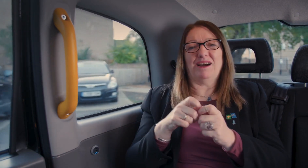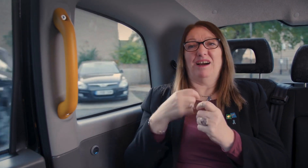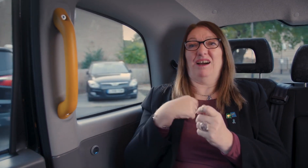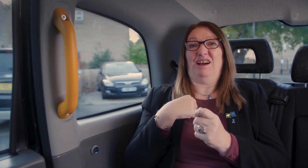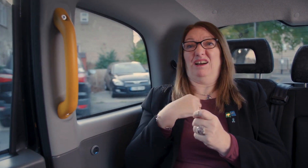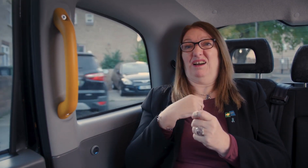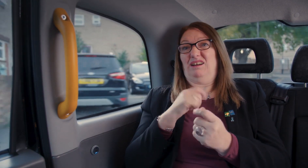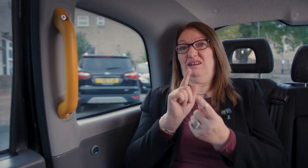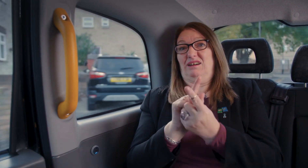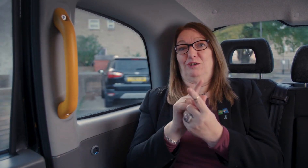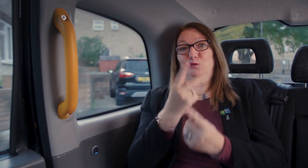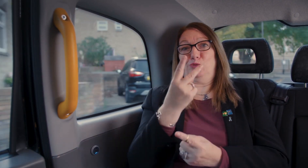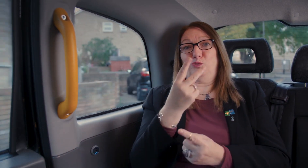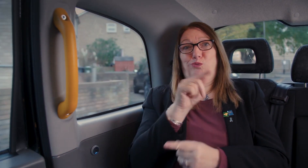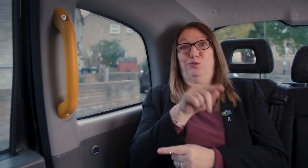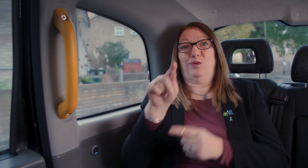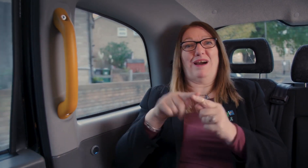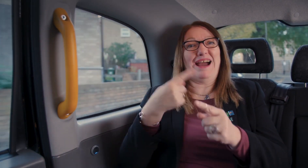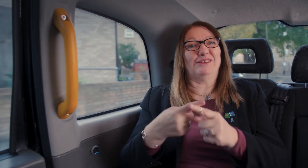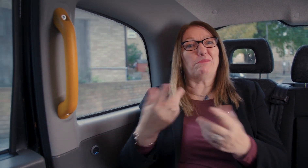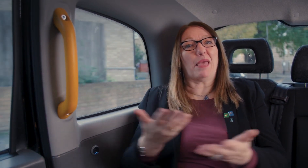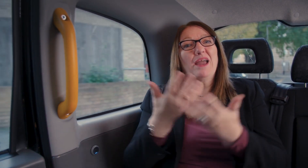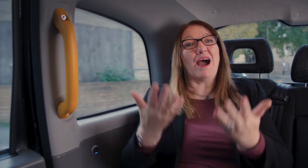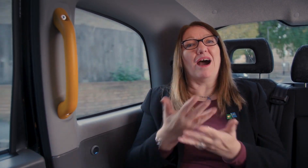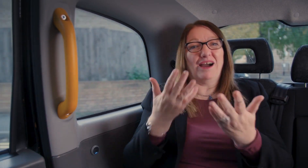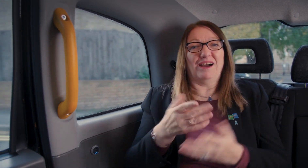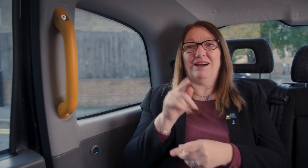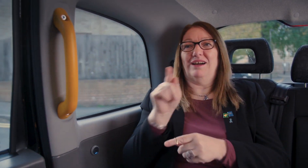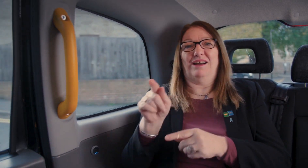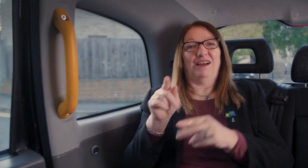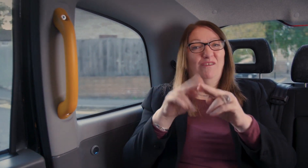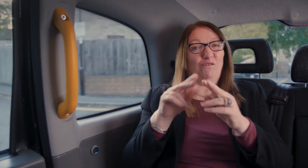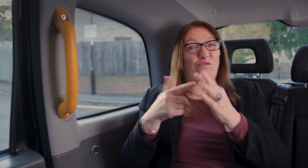I'm going to meet two of my ex-teammates,